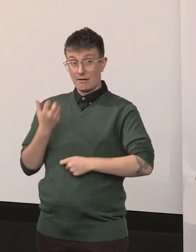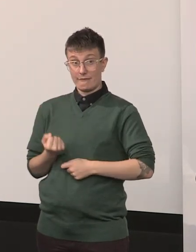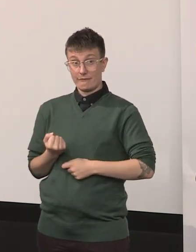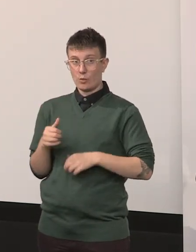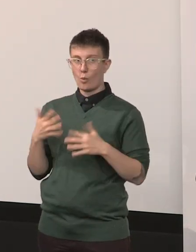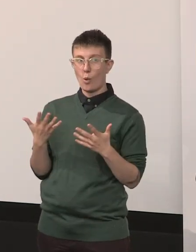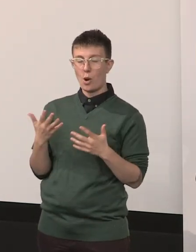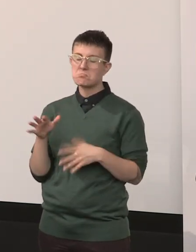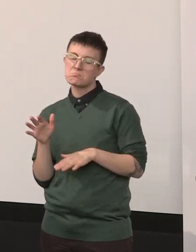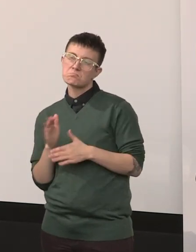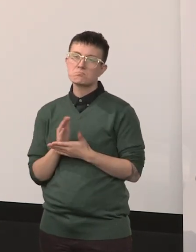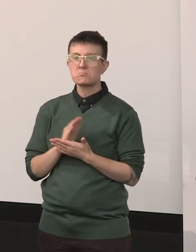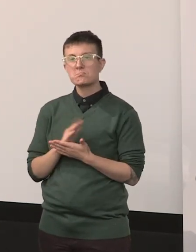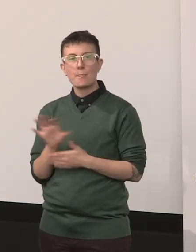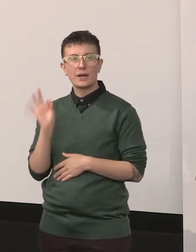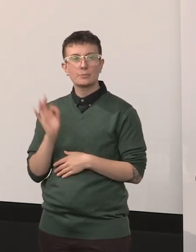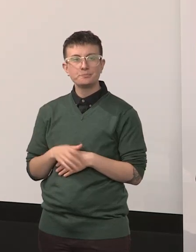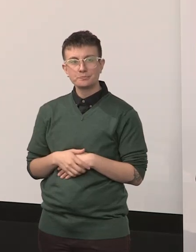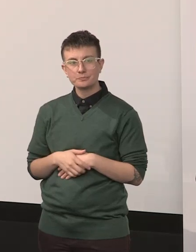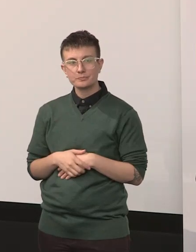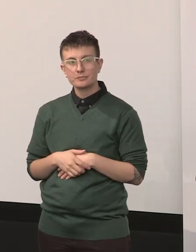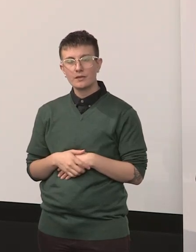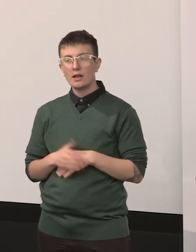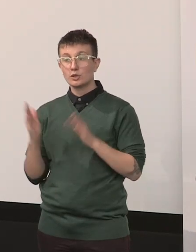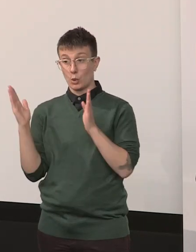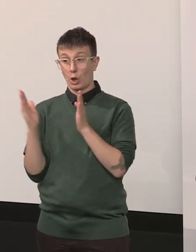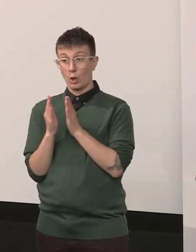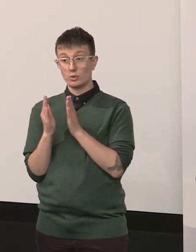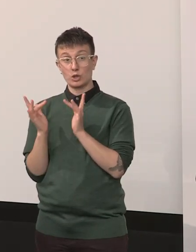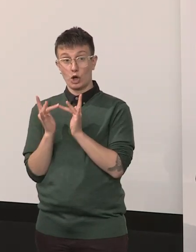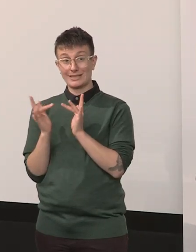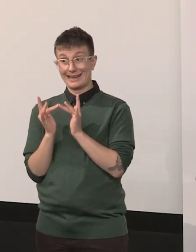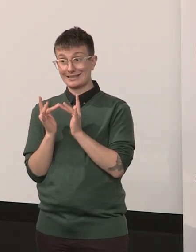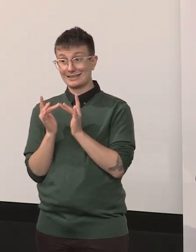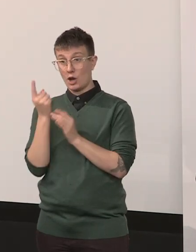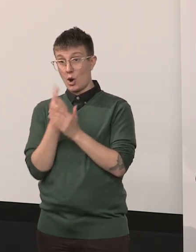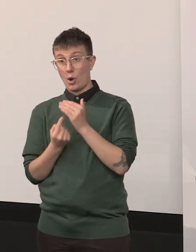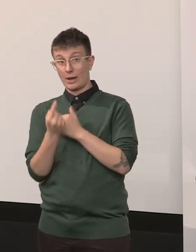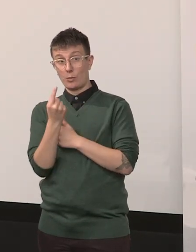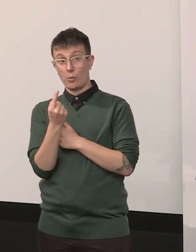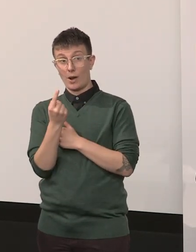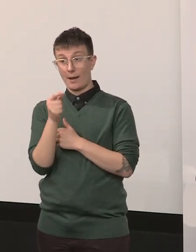required or mandated to take tests? Or is it voluntary?